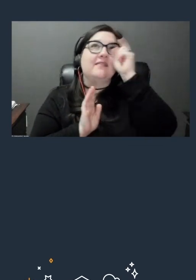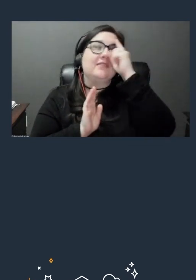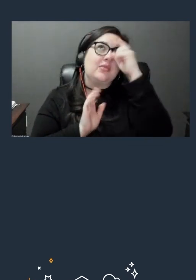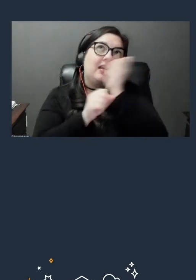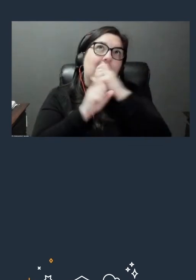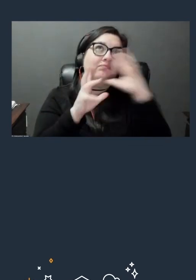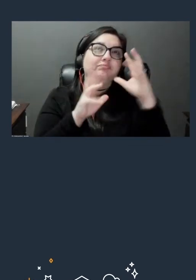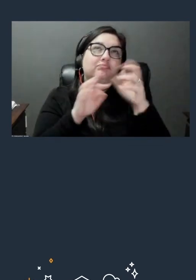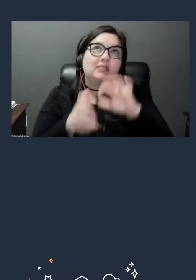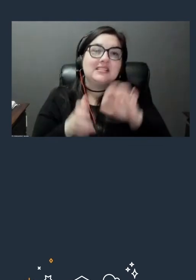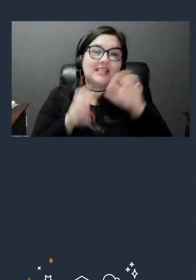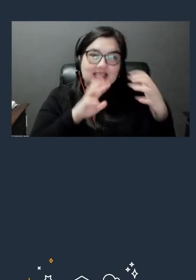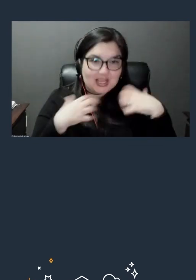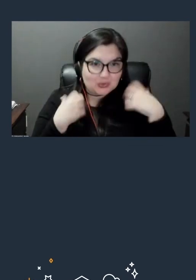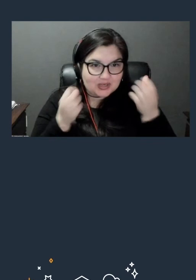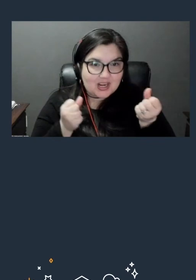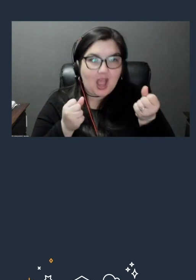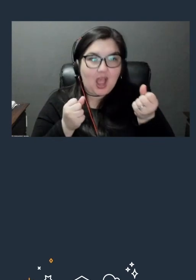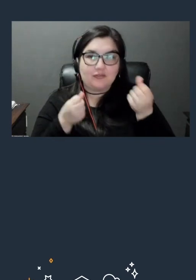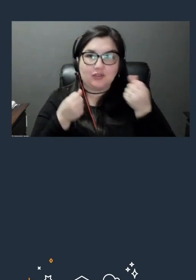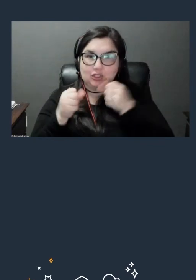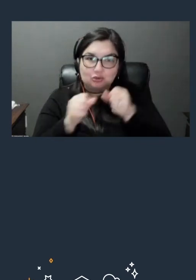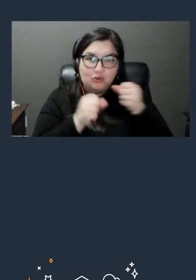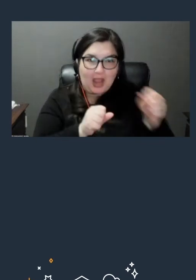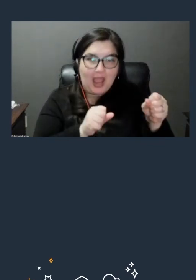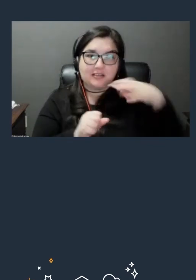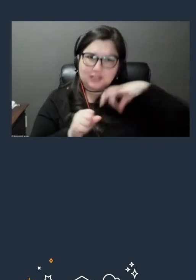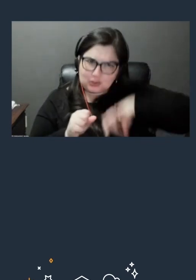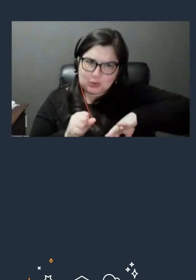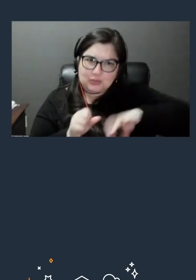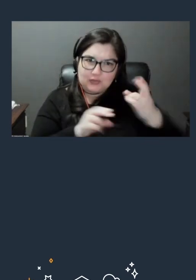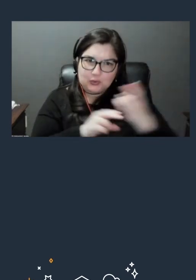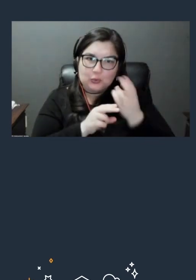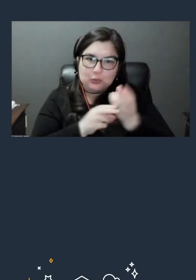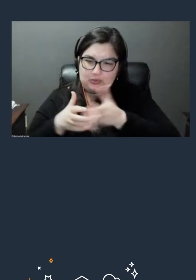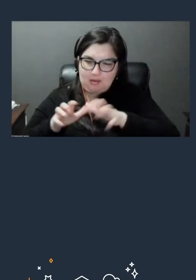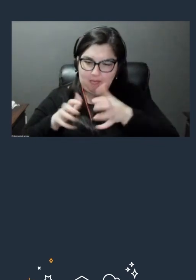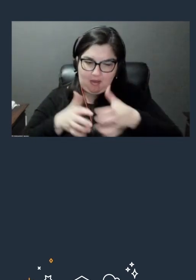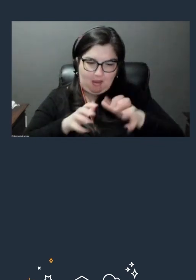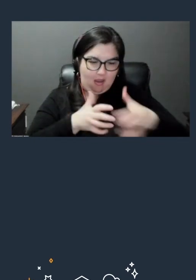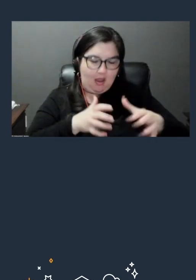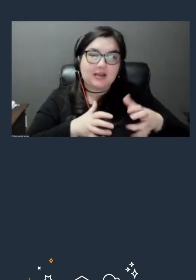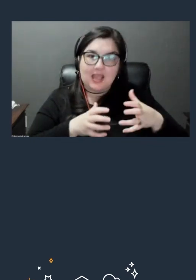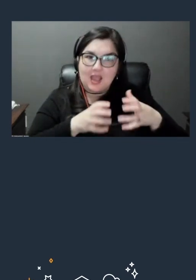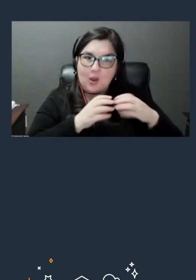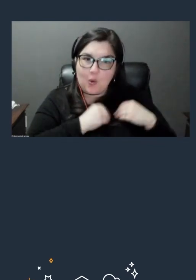it can be useful to have these buckets owned by different set of entities